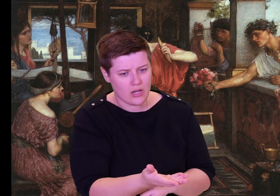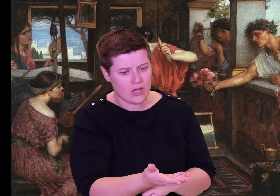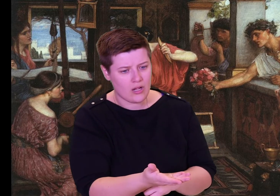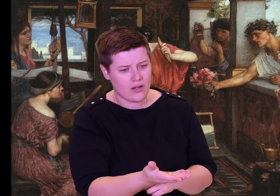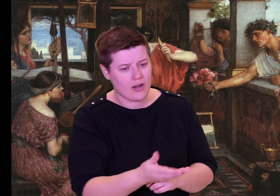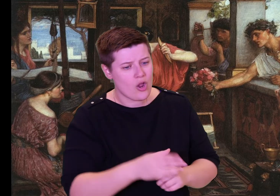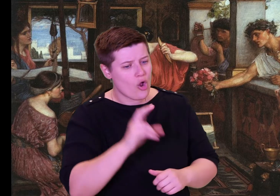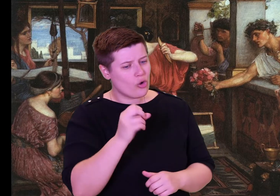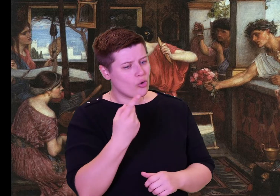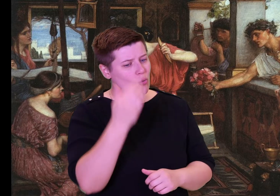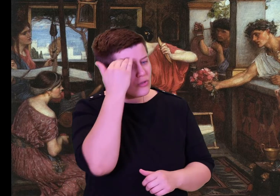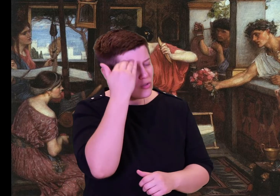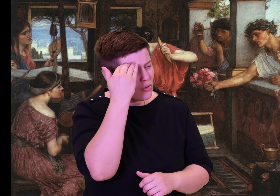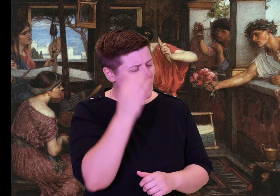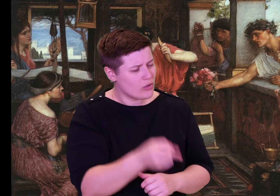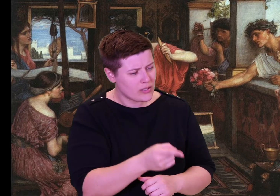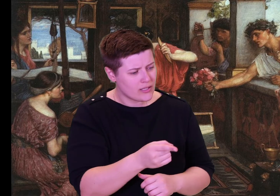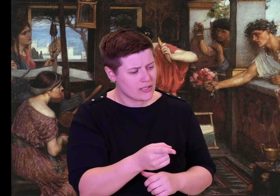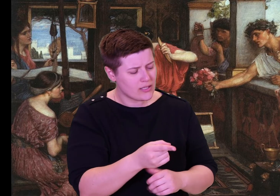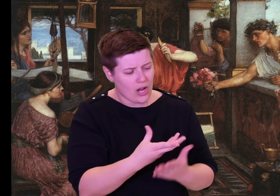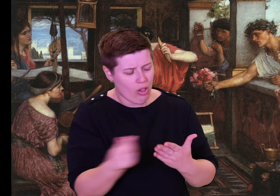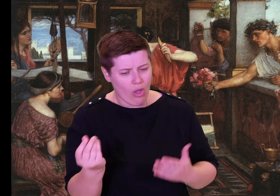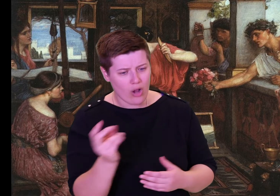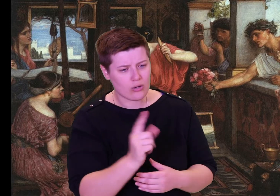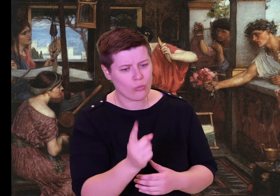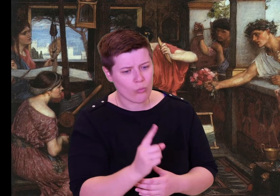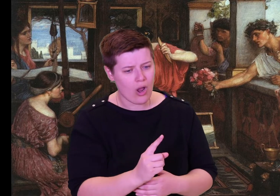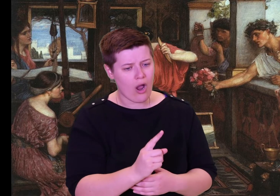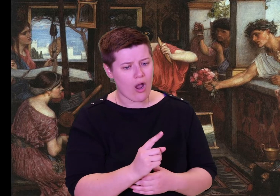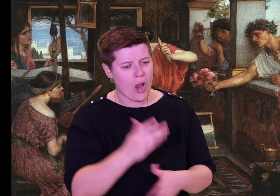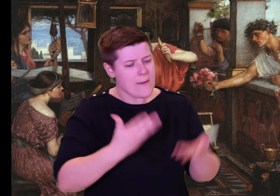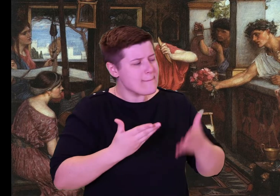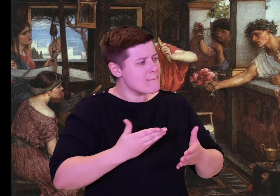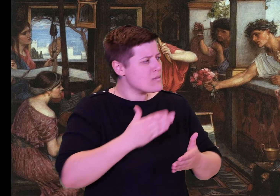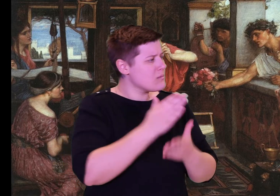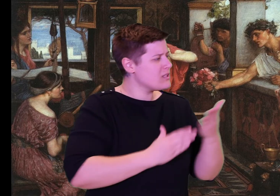He must be lost. His mother surely bore him for misfortune.